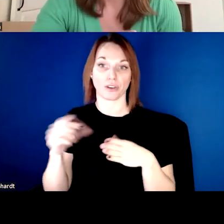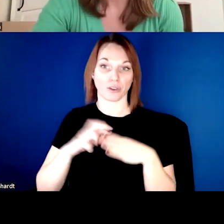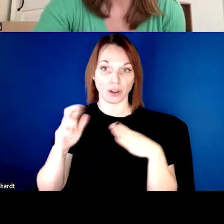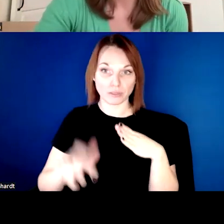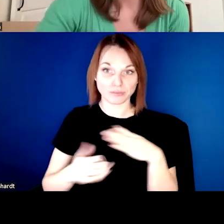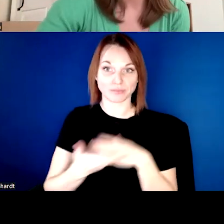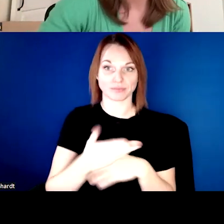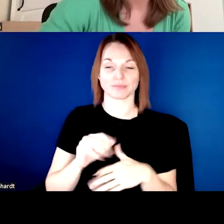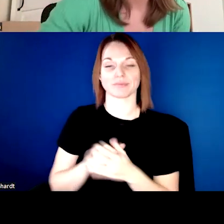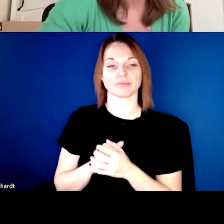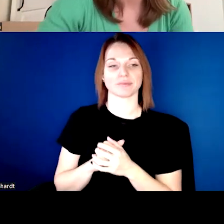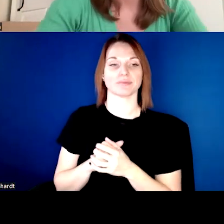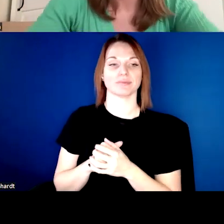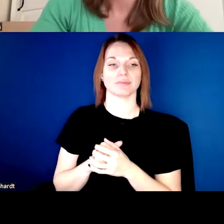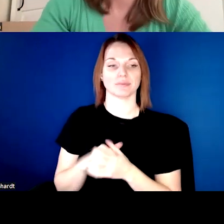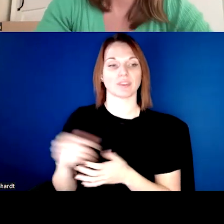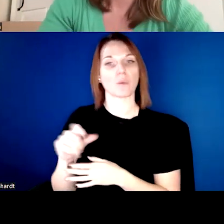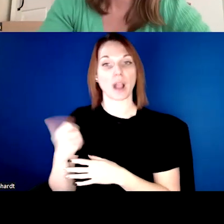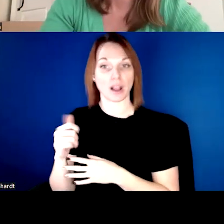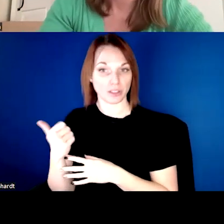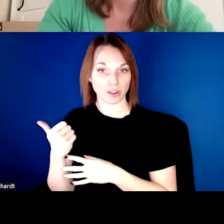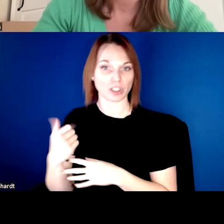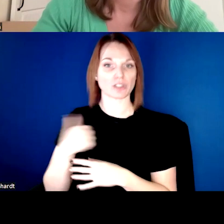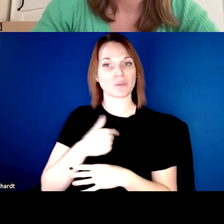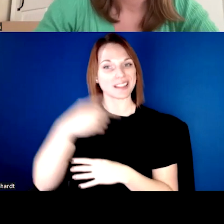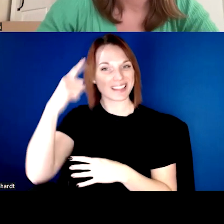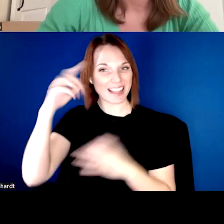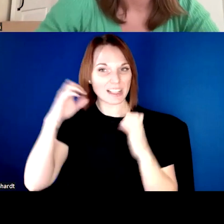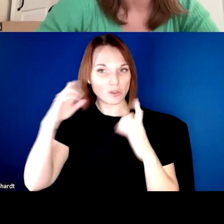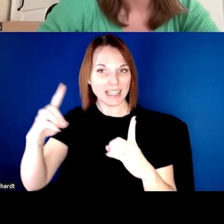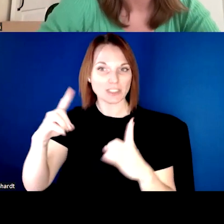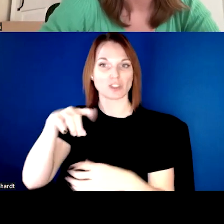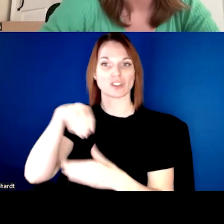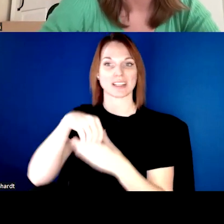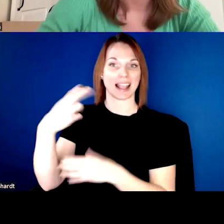mechanism we think that financial education in high school might be improving is student